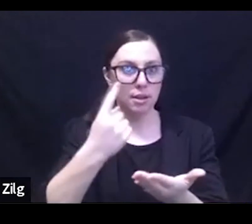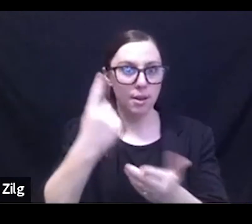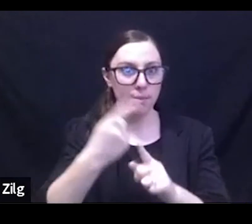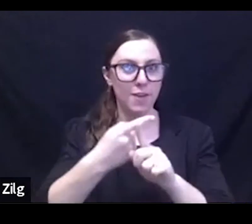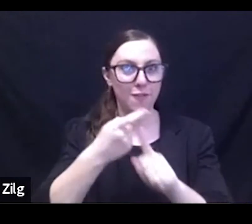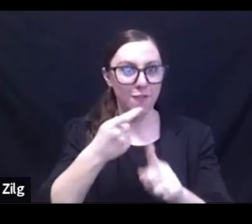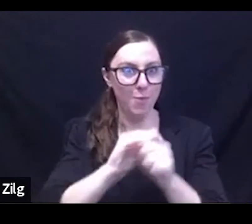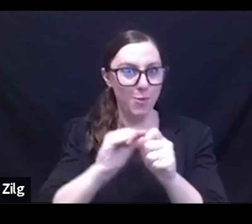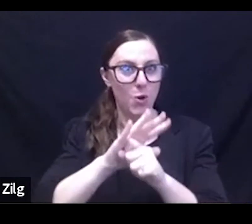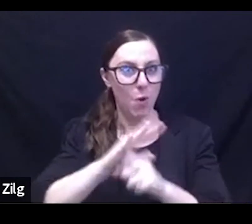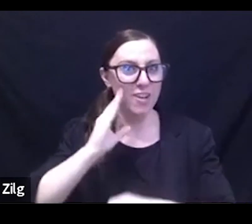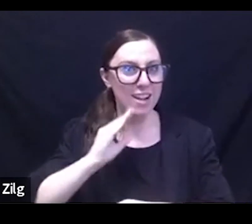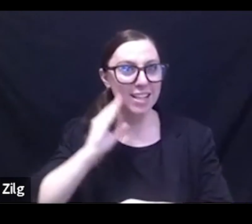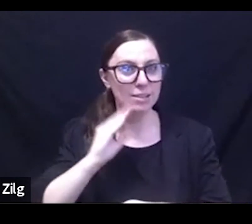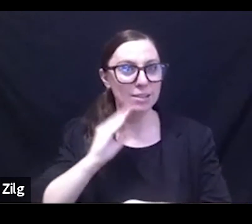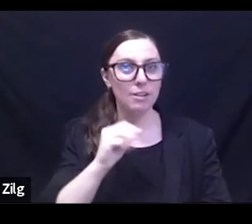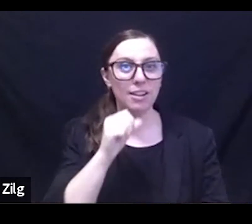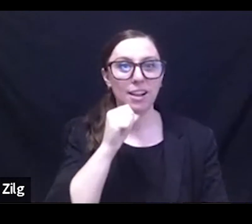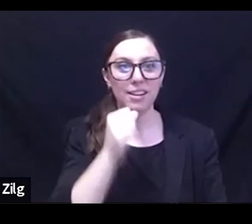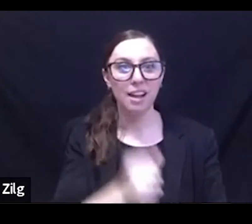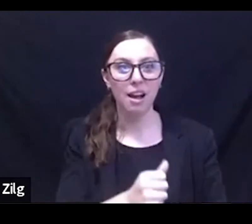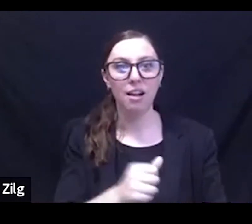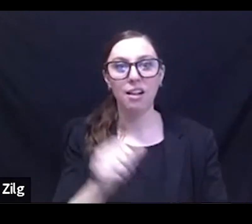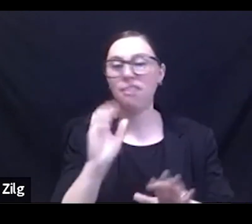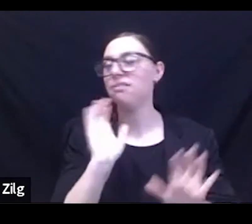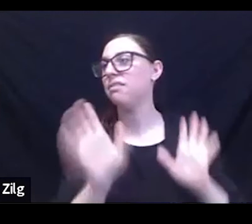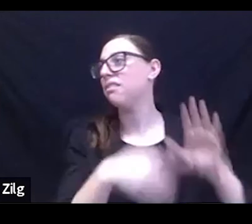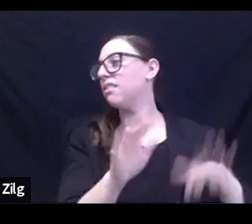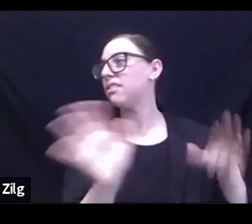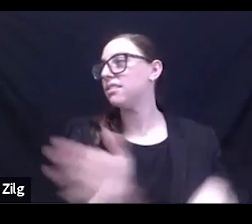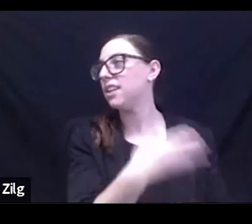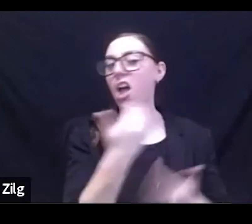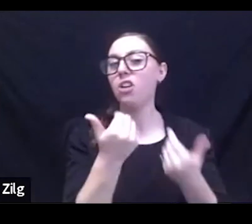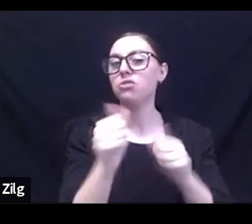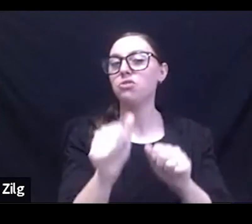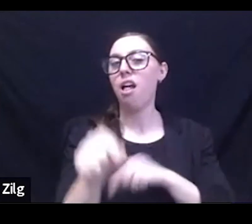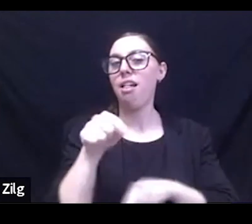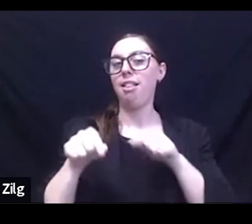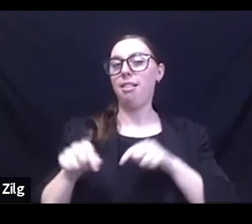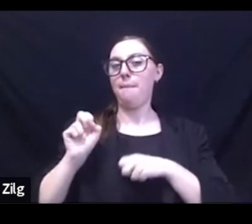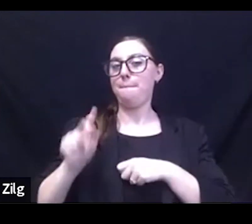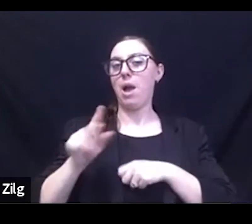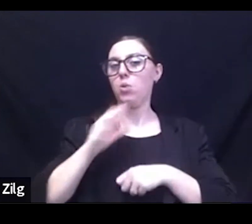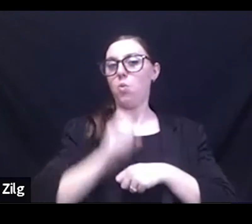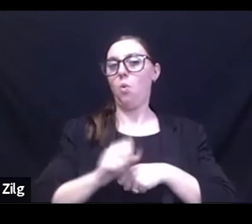COVID experience instead of just trying to get back to, you know, the old normal and